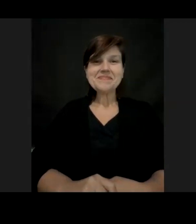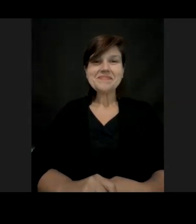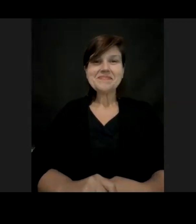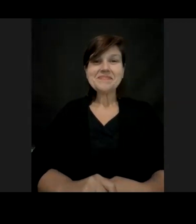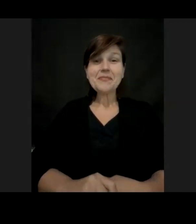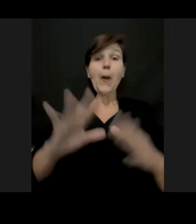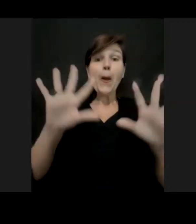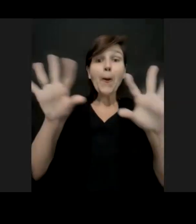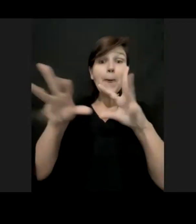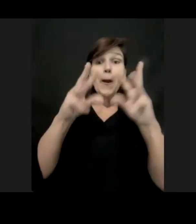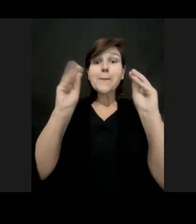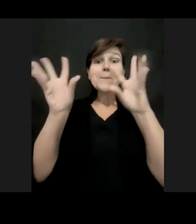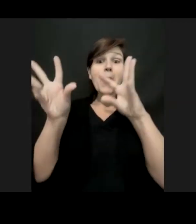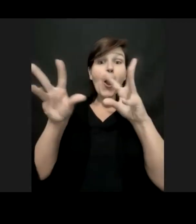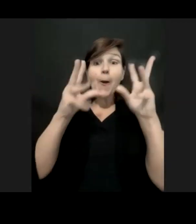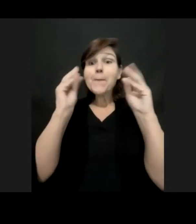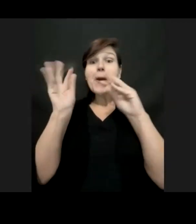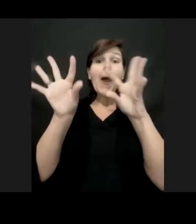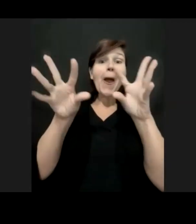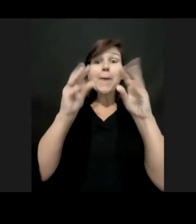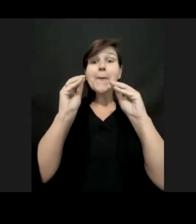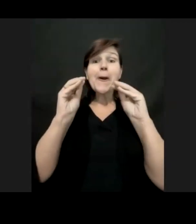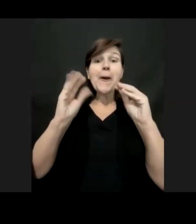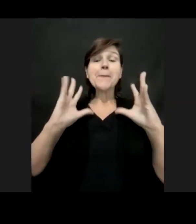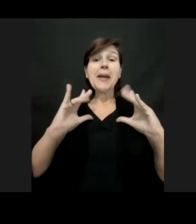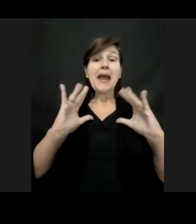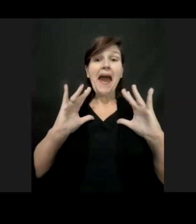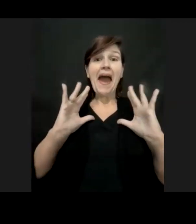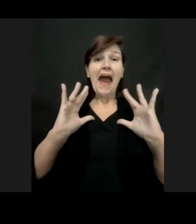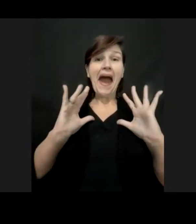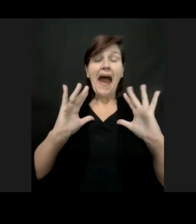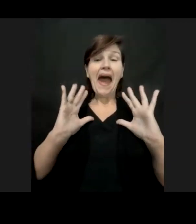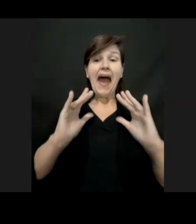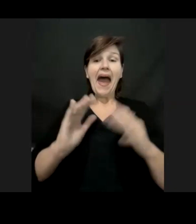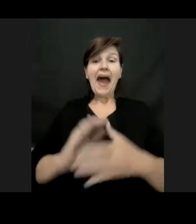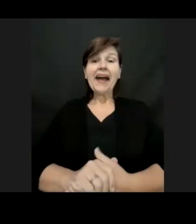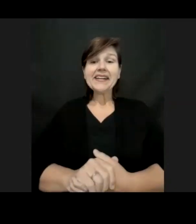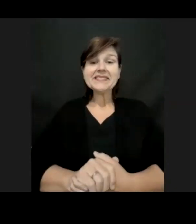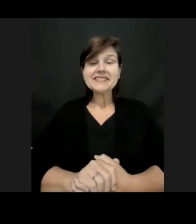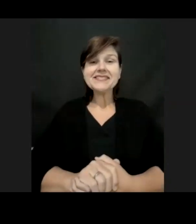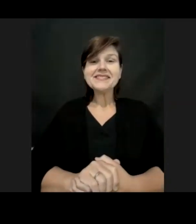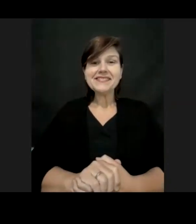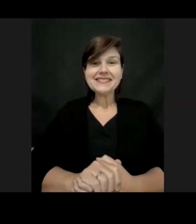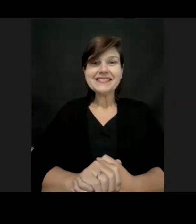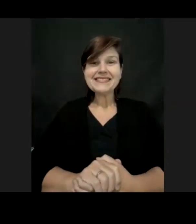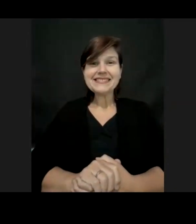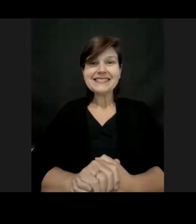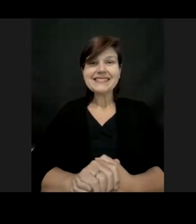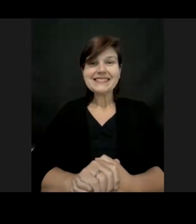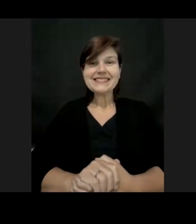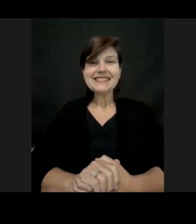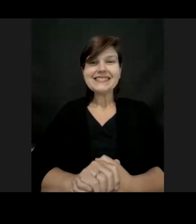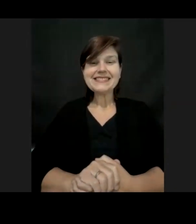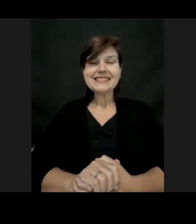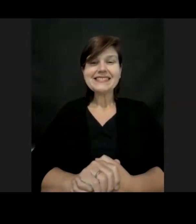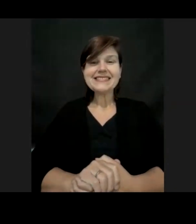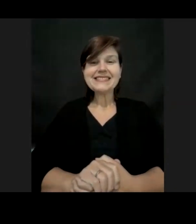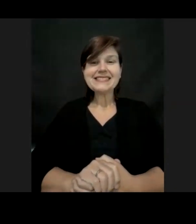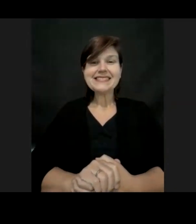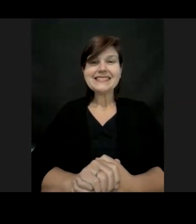Whoop, whoop, whoop-a-dee-doo! Sounds of : bells